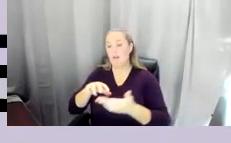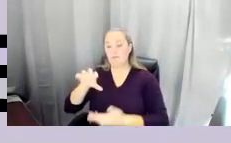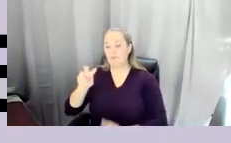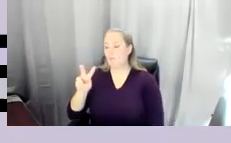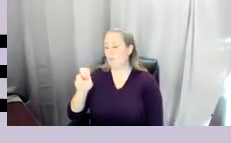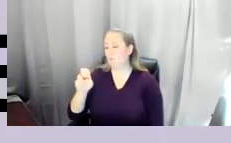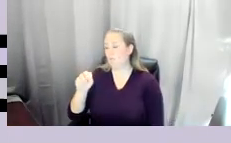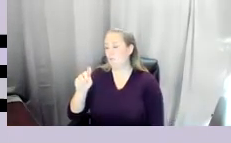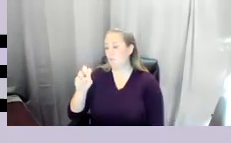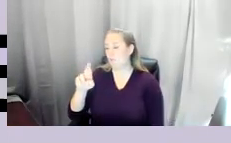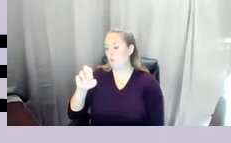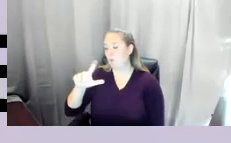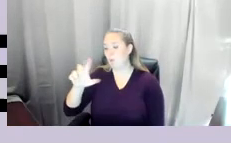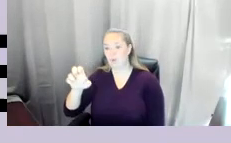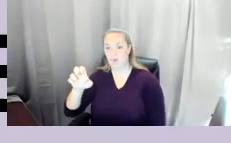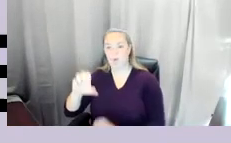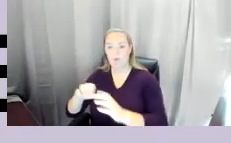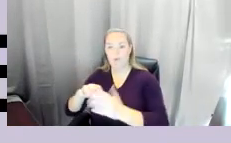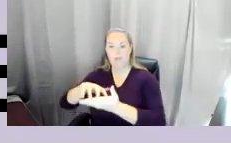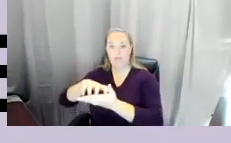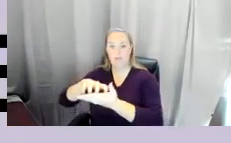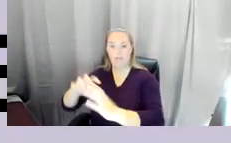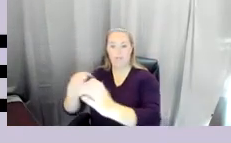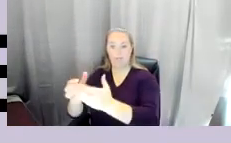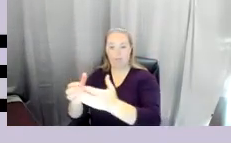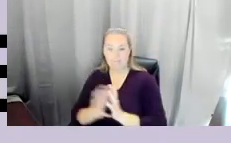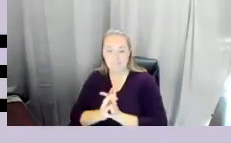THREE OF THE FOCUS PRIORITY POPULATIONS FOR THE LEVY